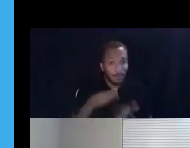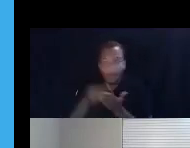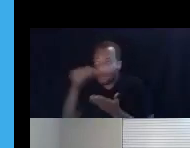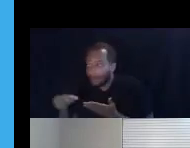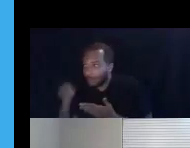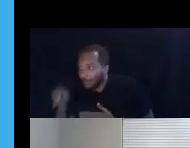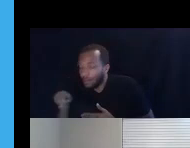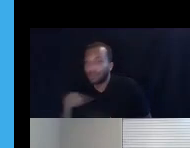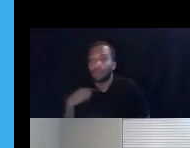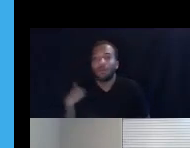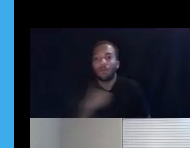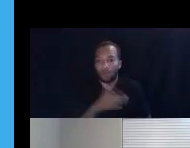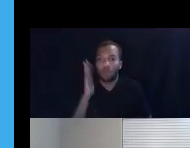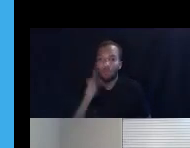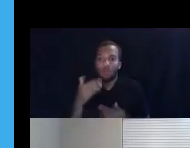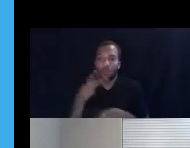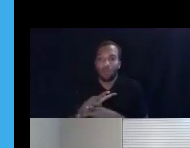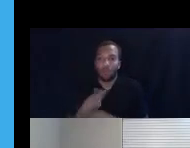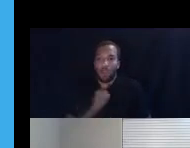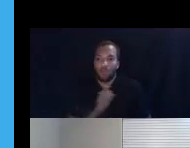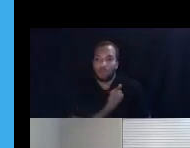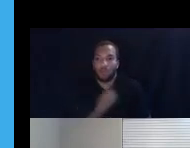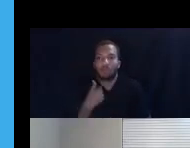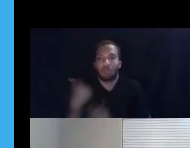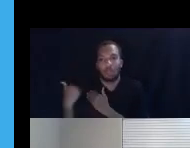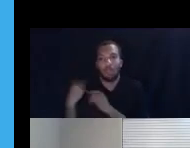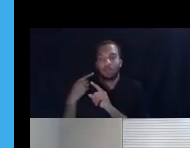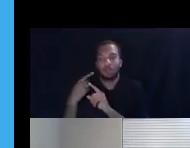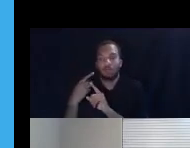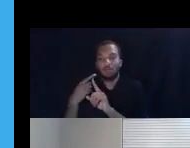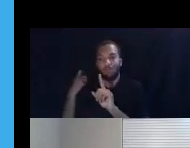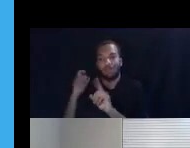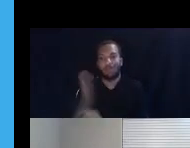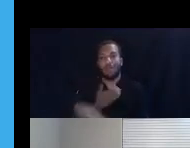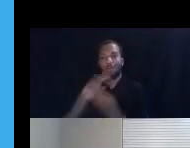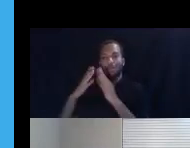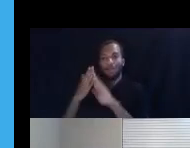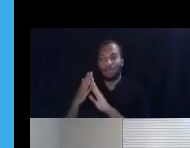by our community partners. So, as I mentioned before,